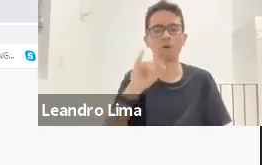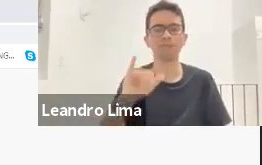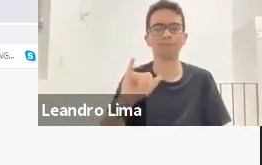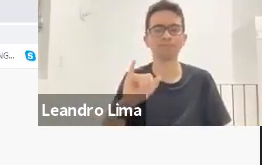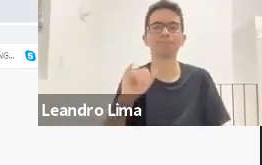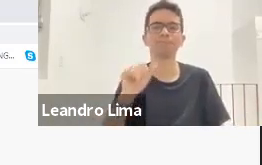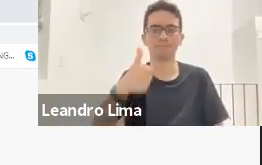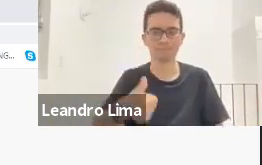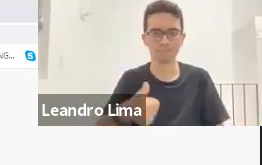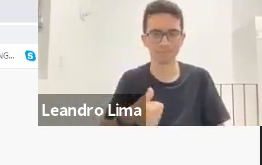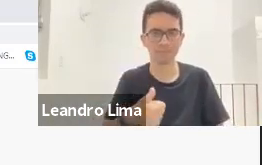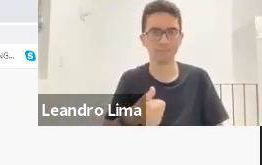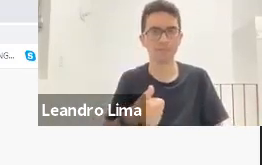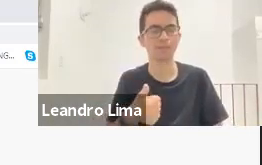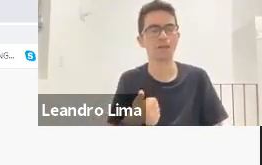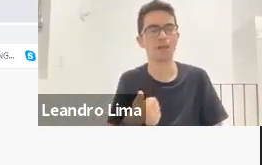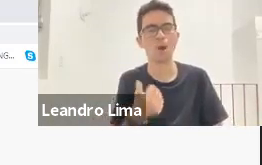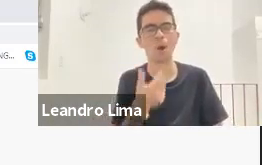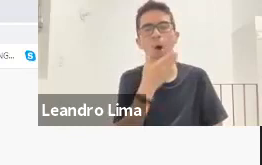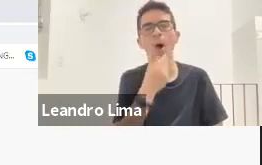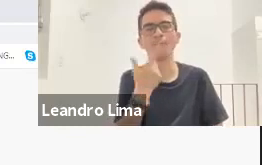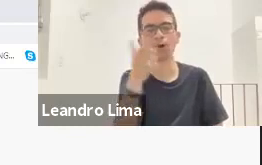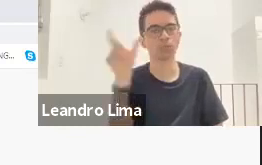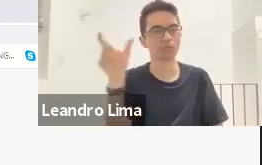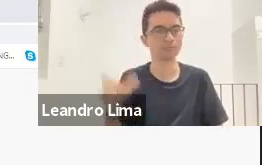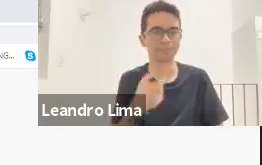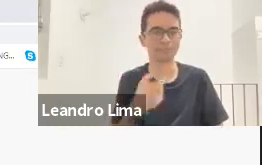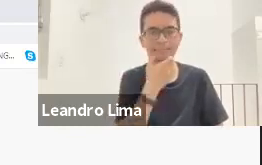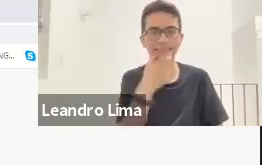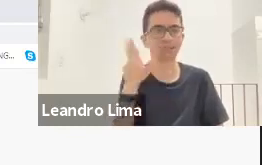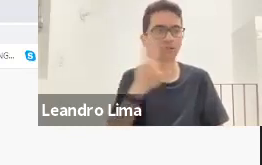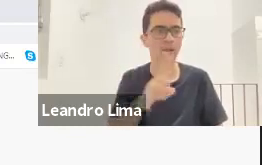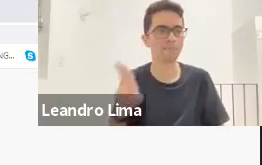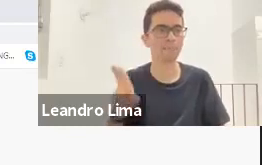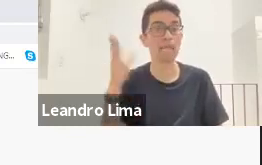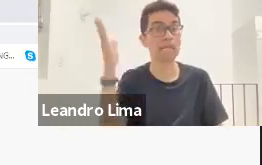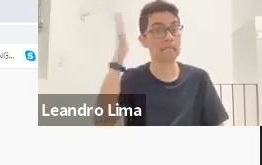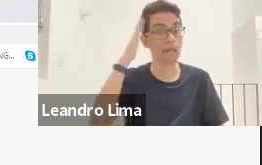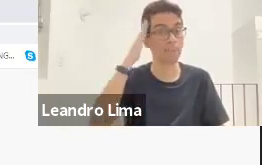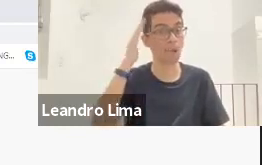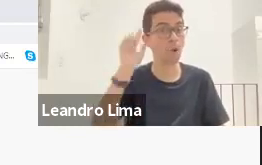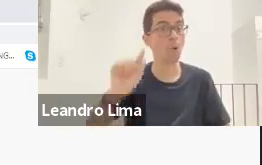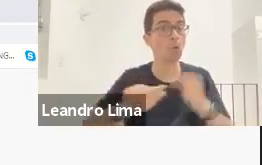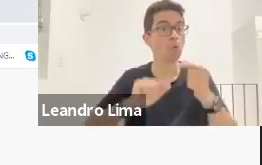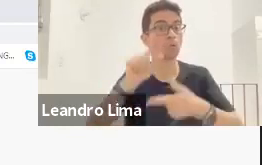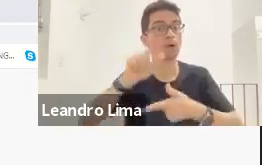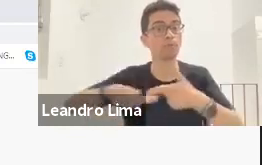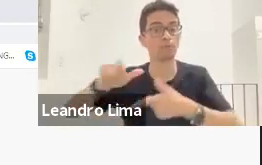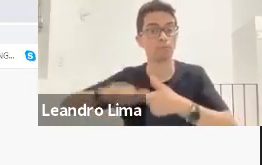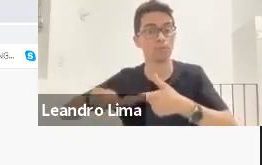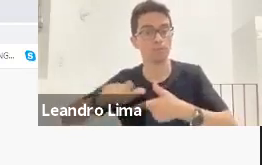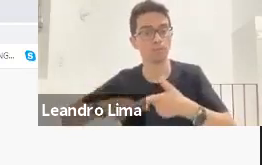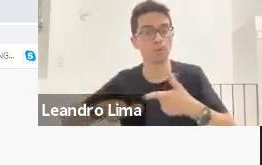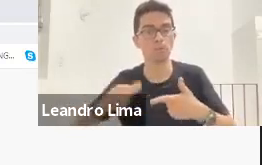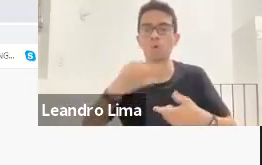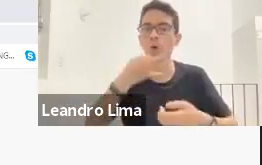That's Jerome Bruner is term That's Jerome Bruner is term. And it's based on a very. loose loose, and I would say questionable interpretation of something that for God ski wrote